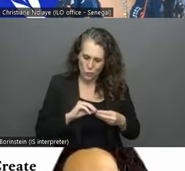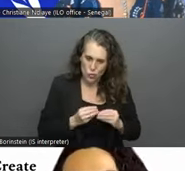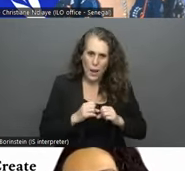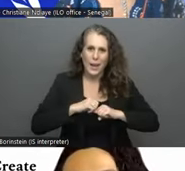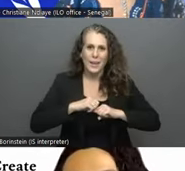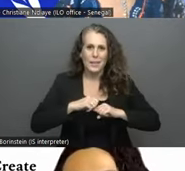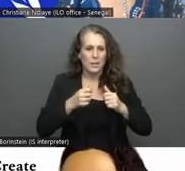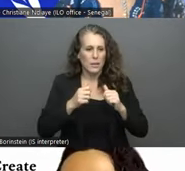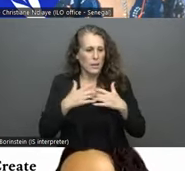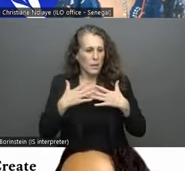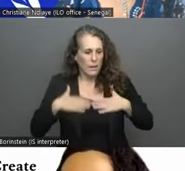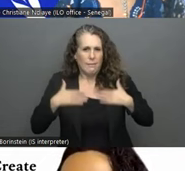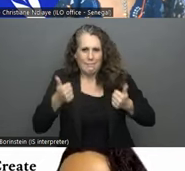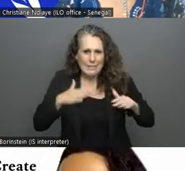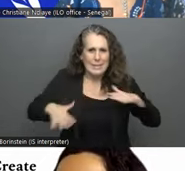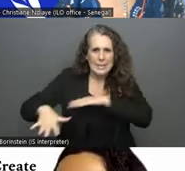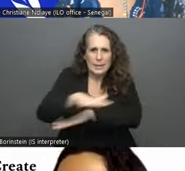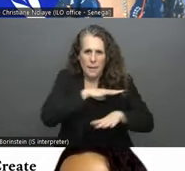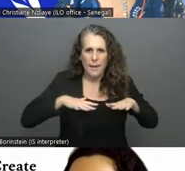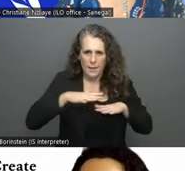initiatives, and I'll take you through a couple of some of those initiatives that we've been